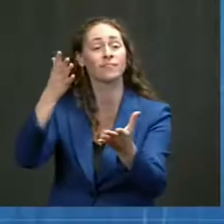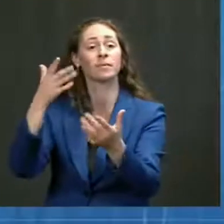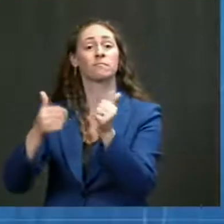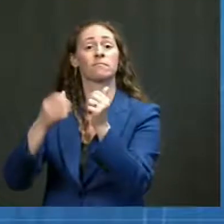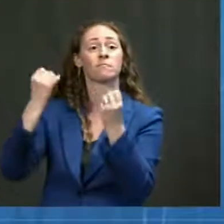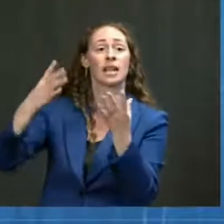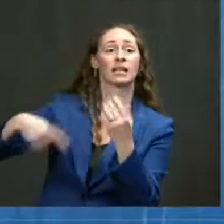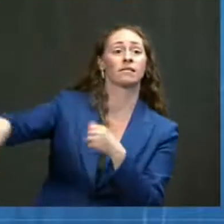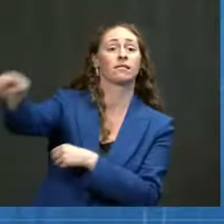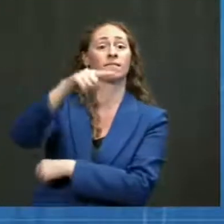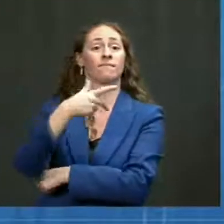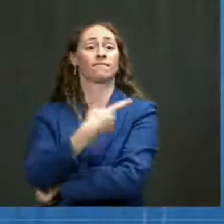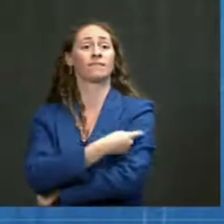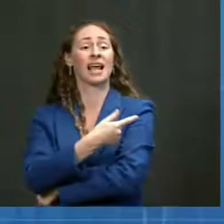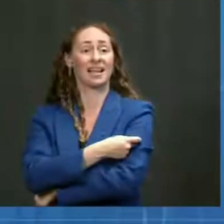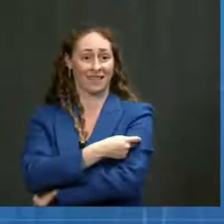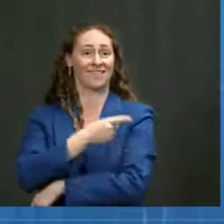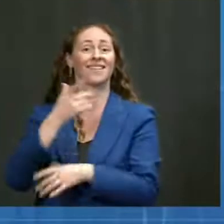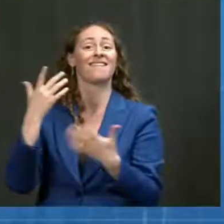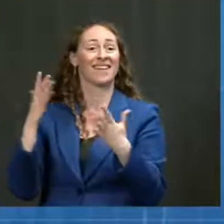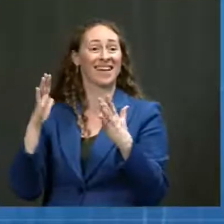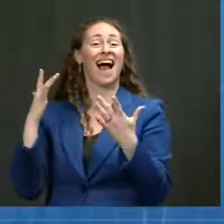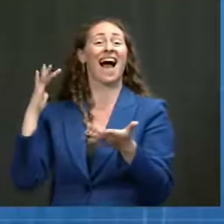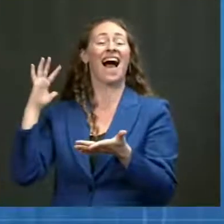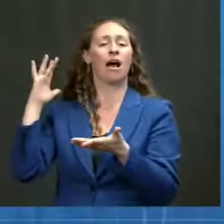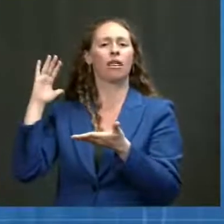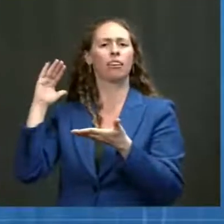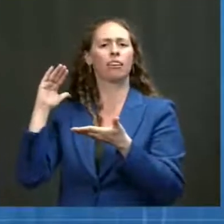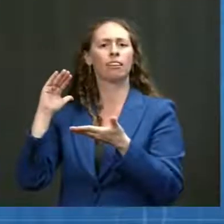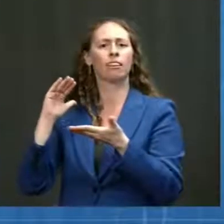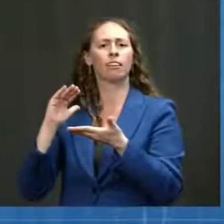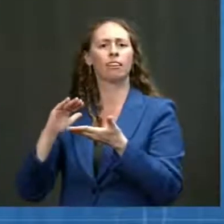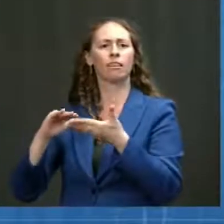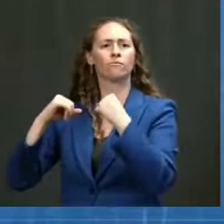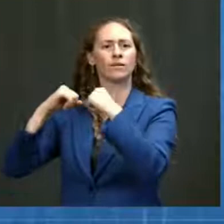INFORM OUR BOOSTER PLANS. RECOGNIZING THAT FOR MOST